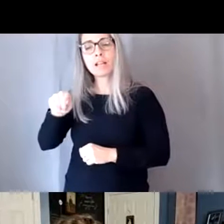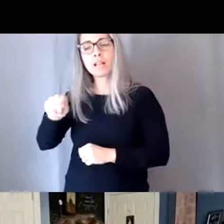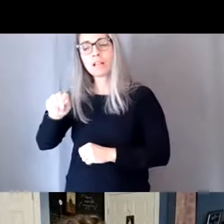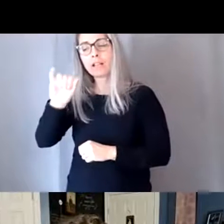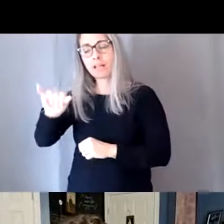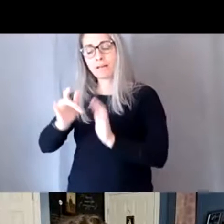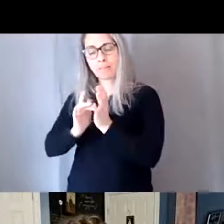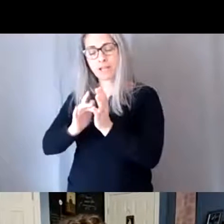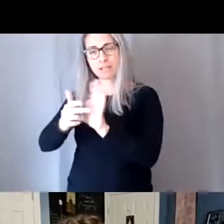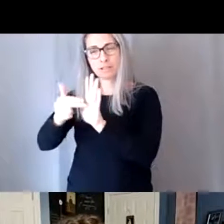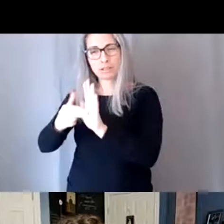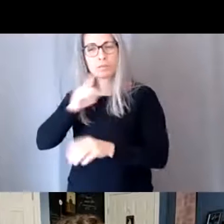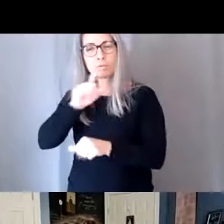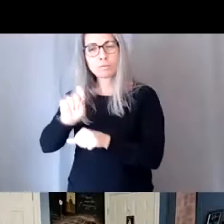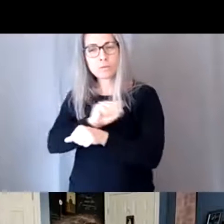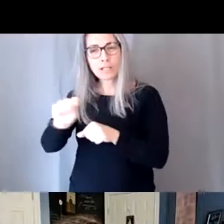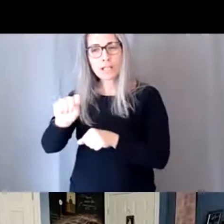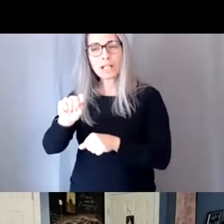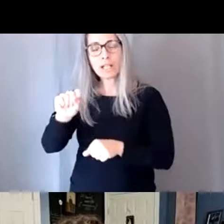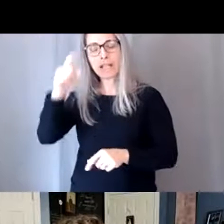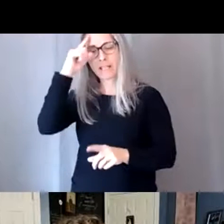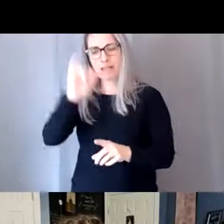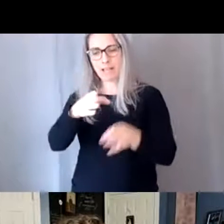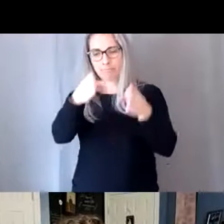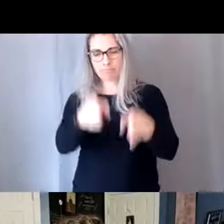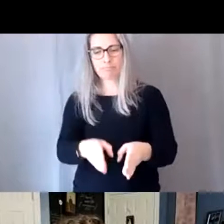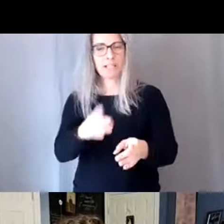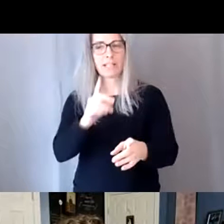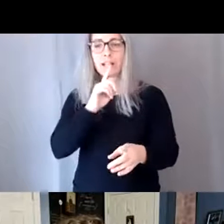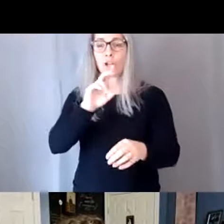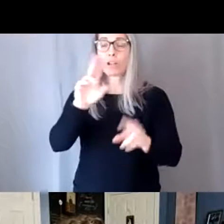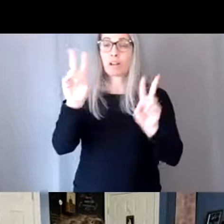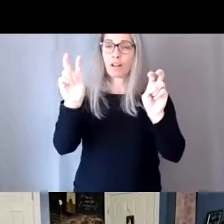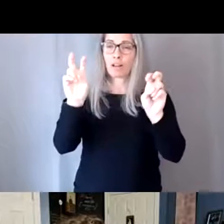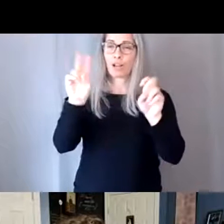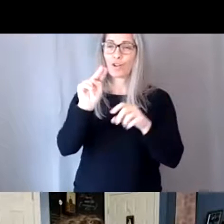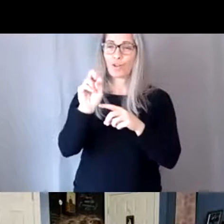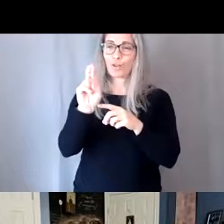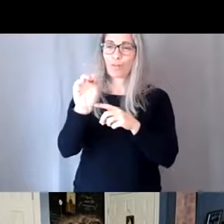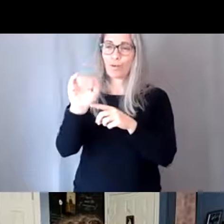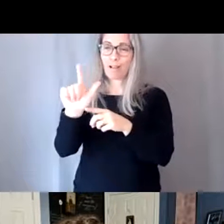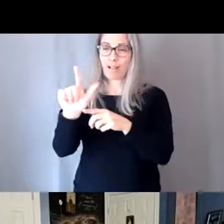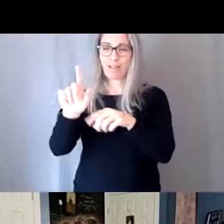so of deviance from normal functioning and through healthcare through